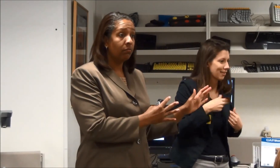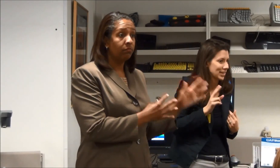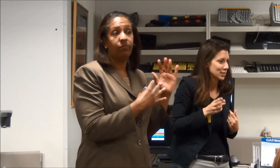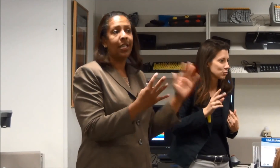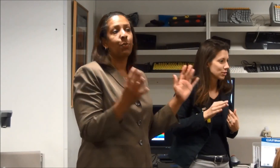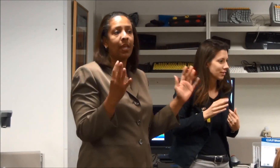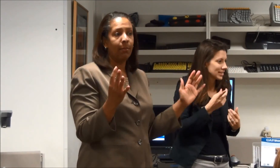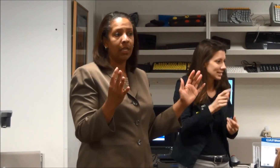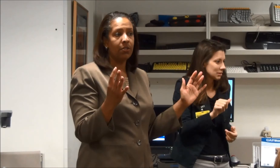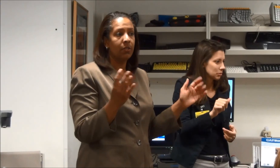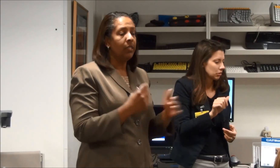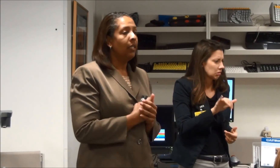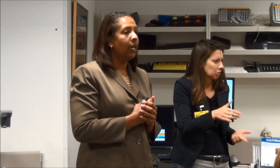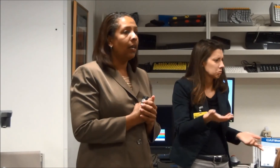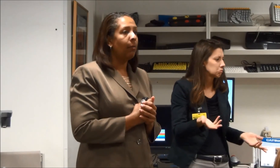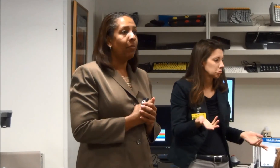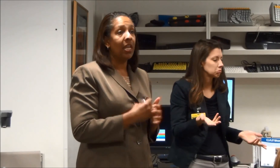That's what that means.